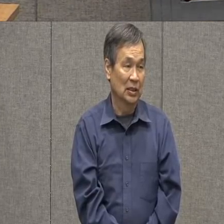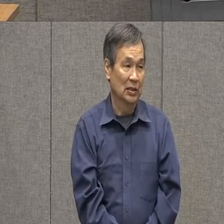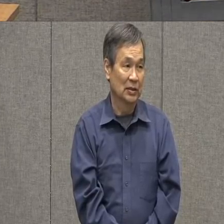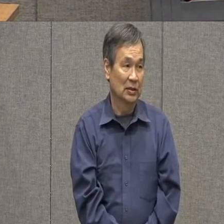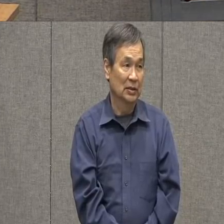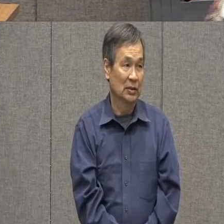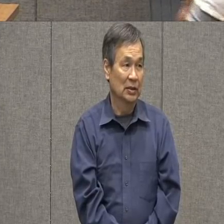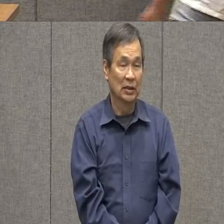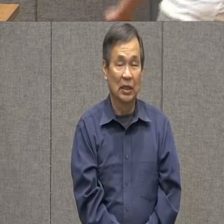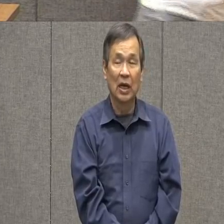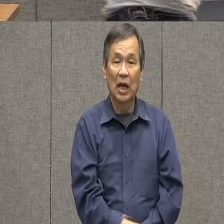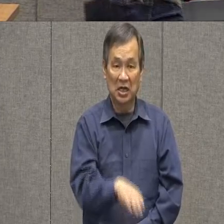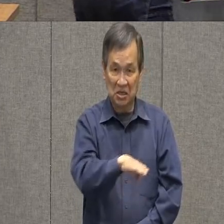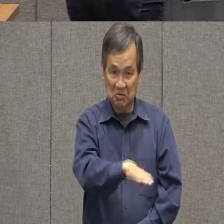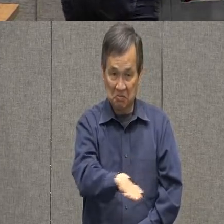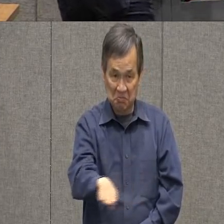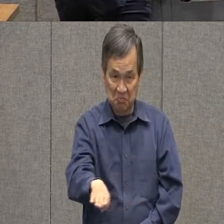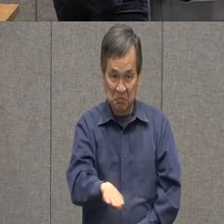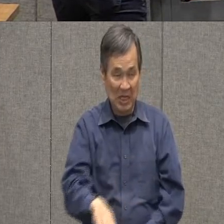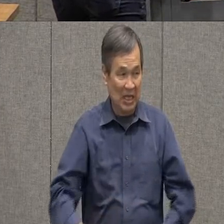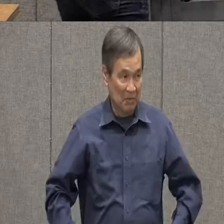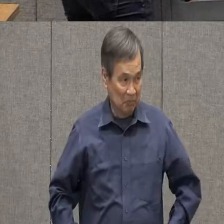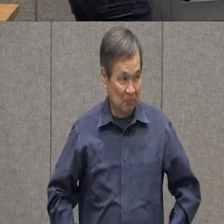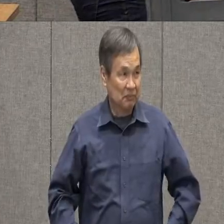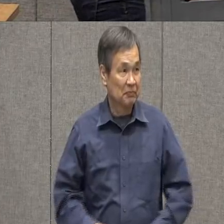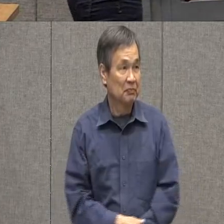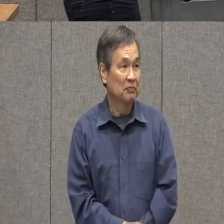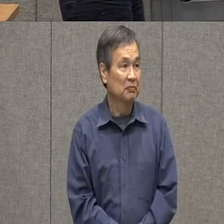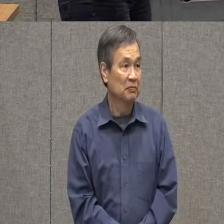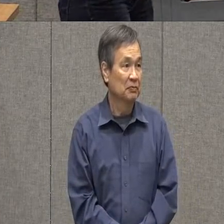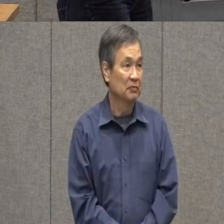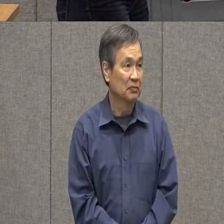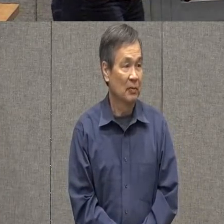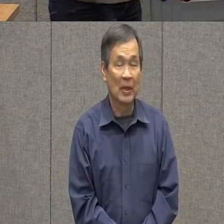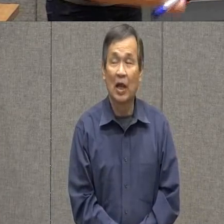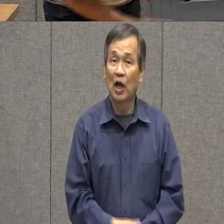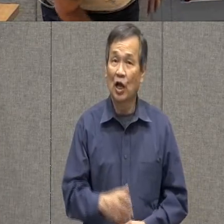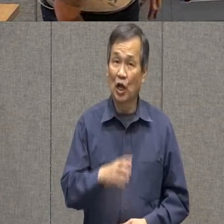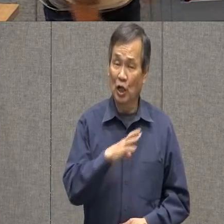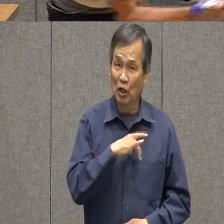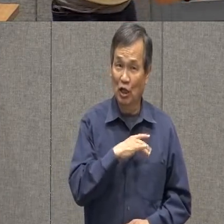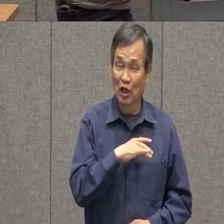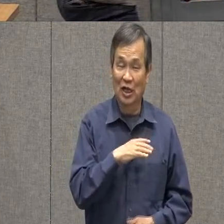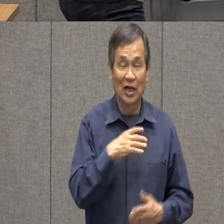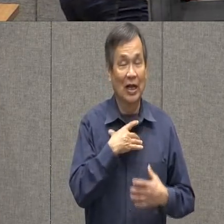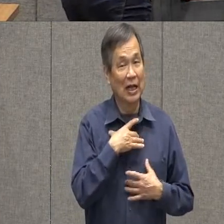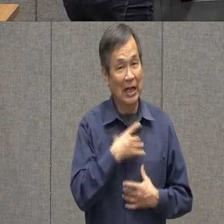And then her hips are even kind of going down this way. Look at all of these curves. It's so interesting.